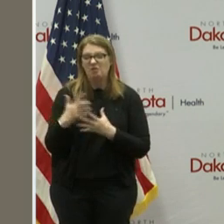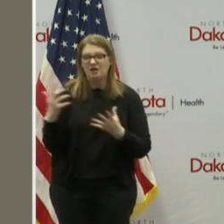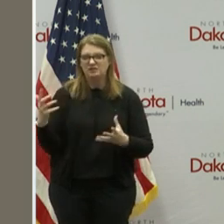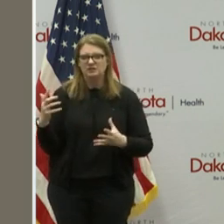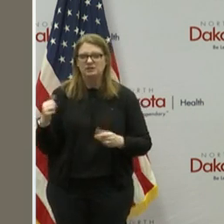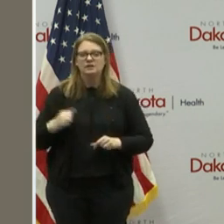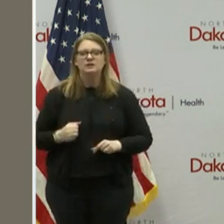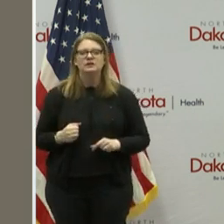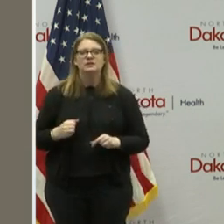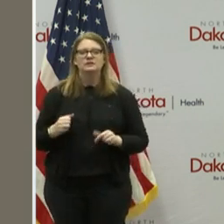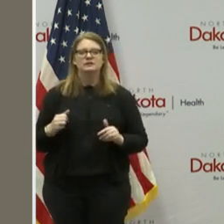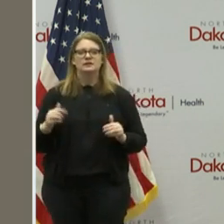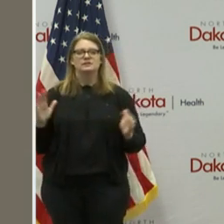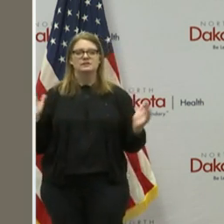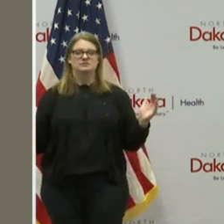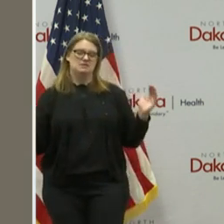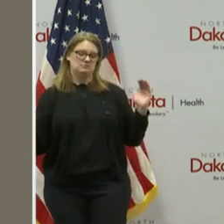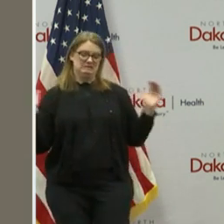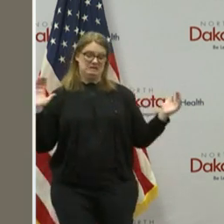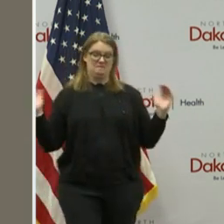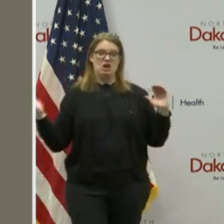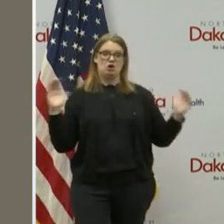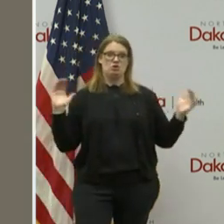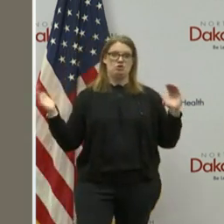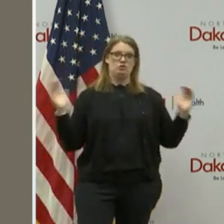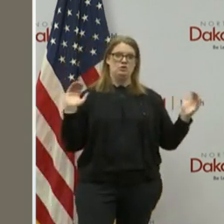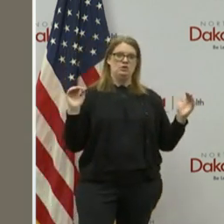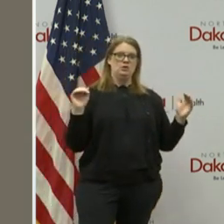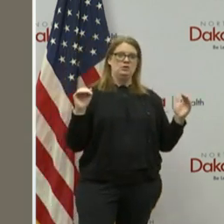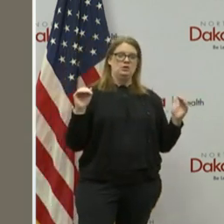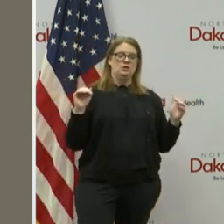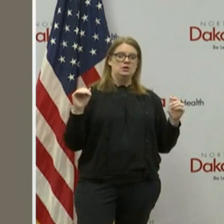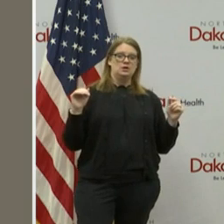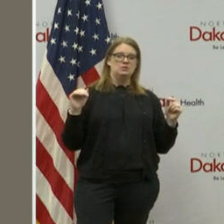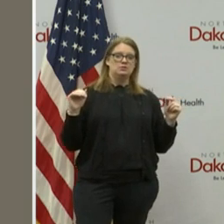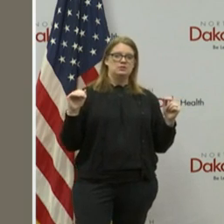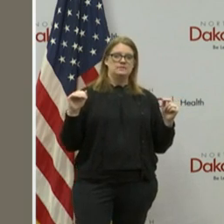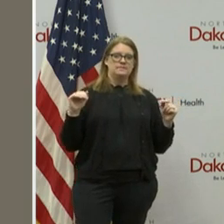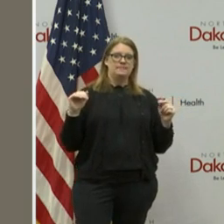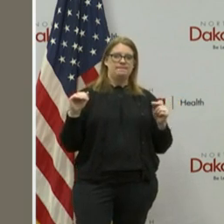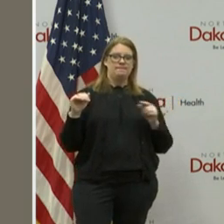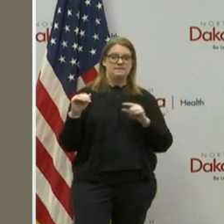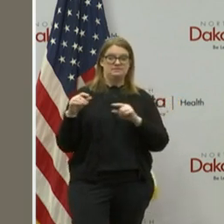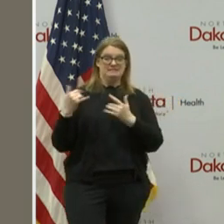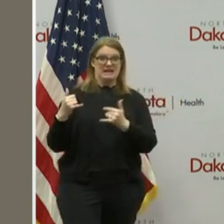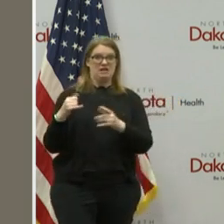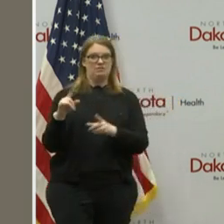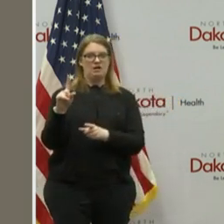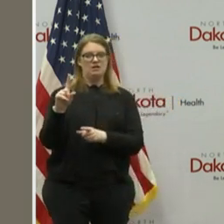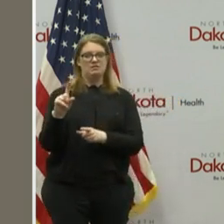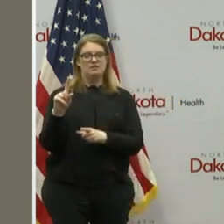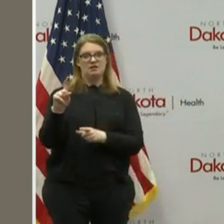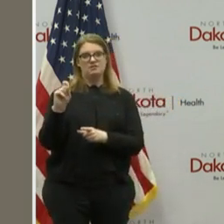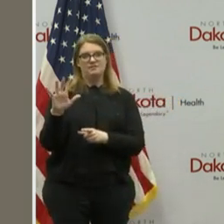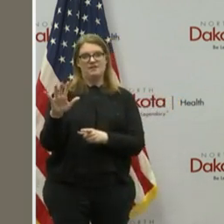UNEMPLOYMENT CLAIMS SINCE MARCH 16th. JUST TO BRING THAT INTO